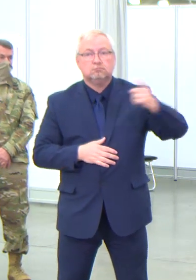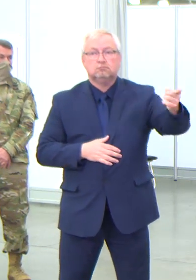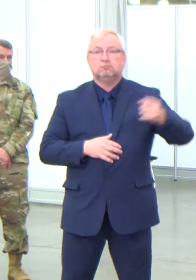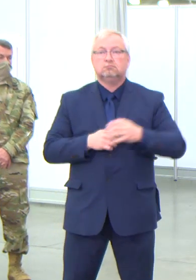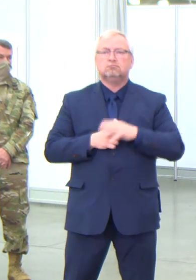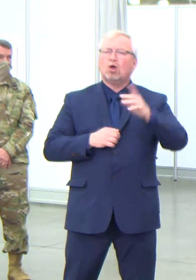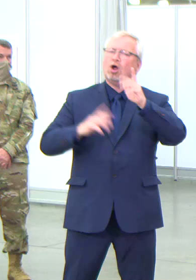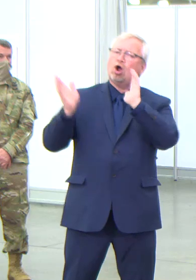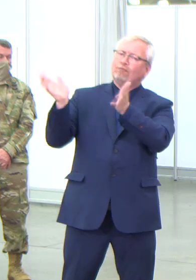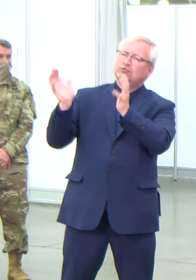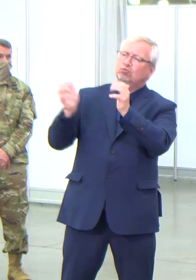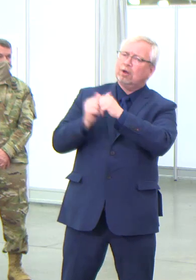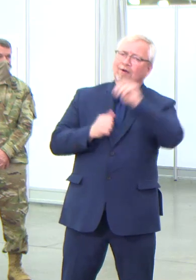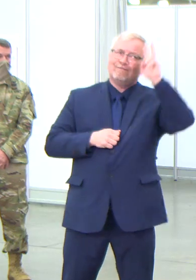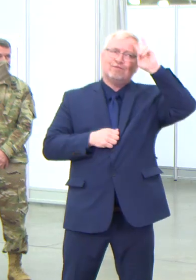(Question off mic.)